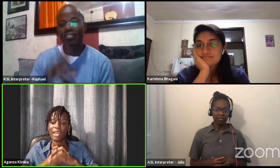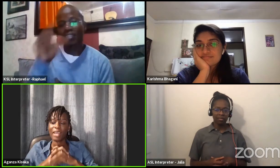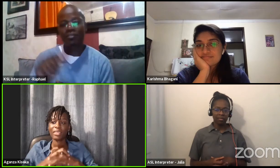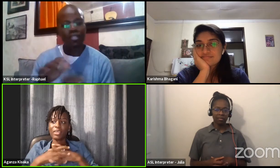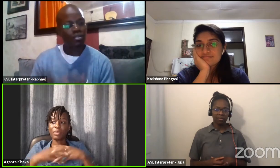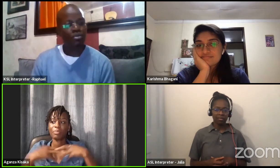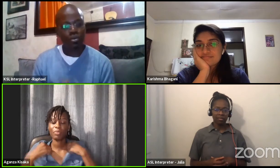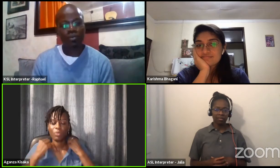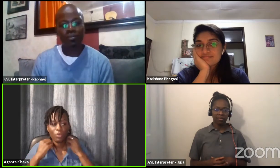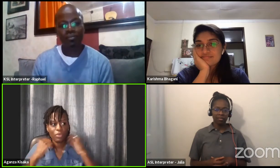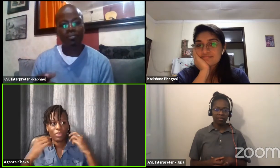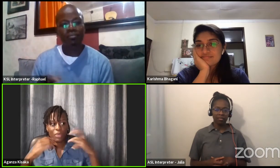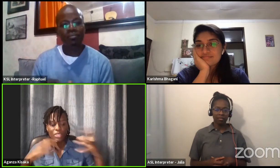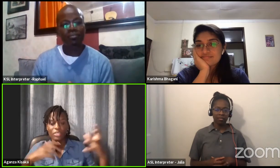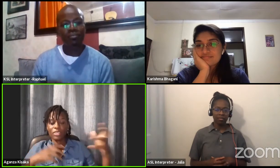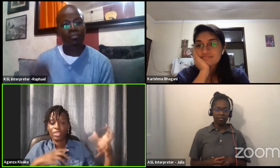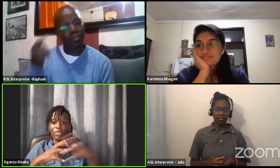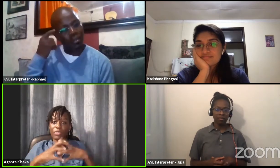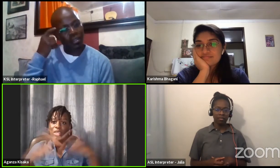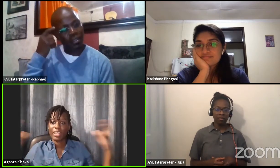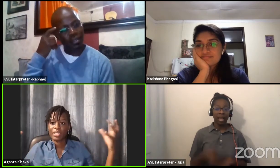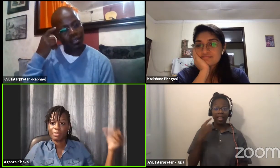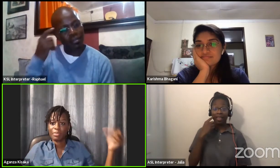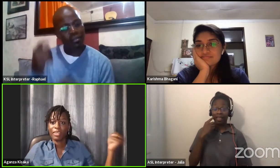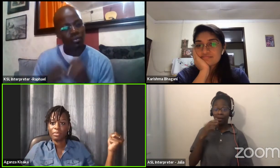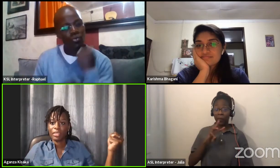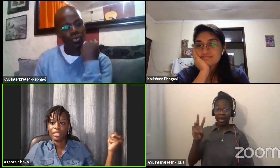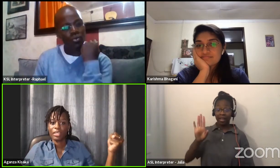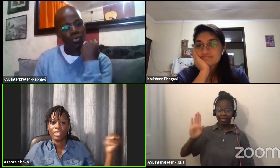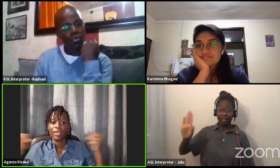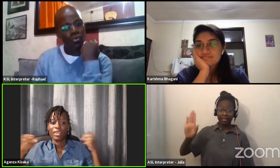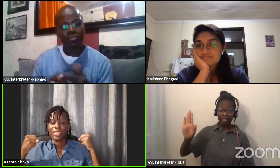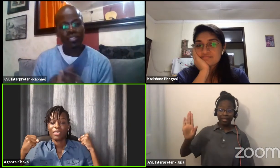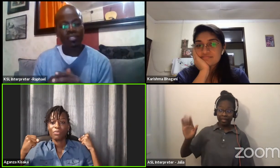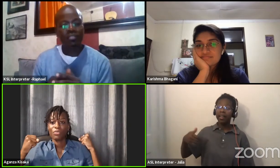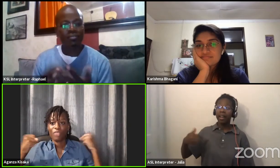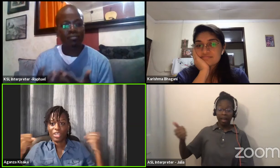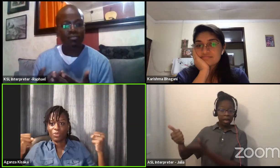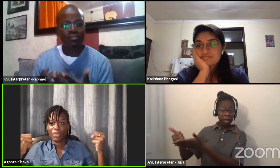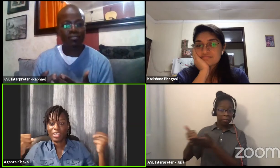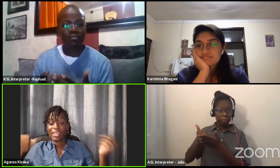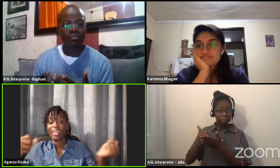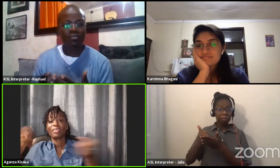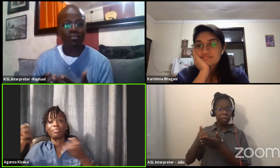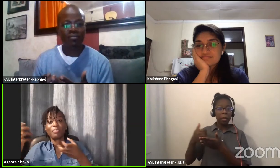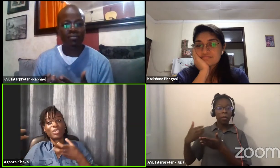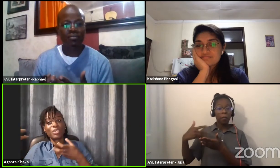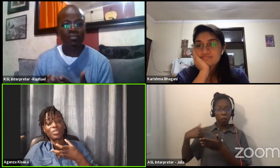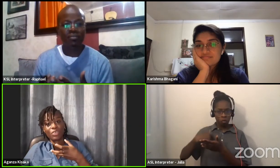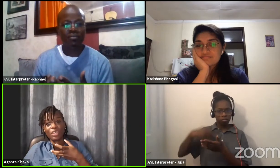I think the Western learning really expanded me in a great way that I can be useful here.